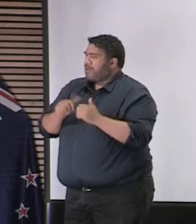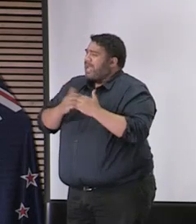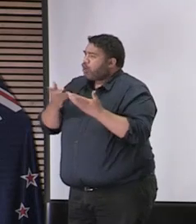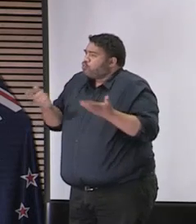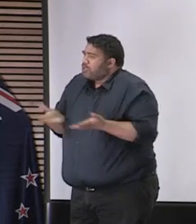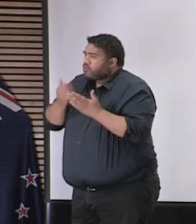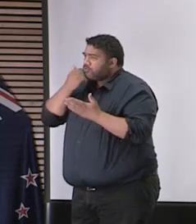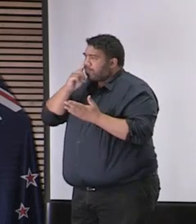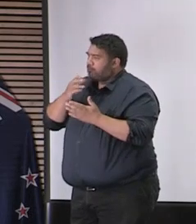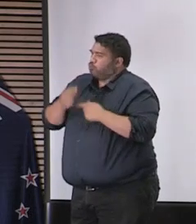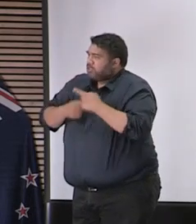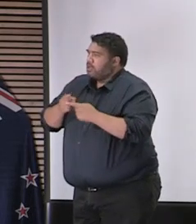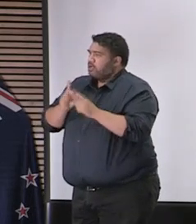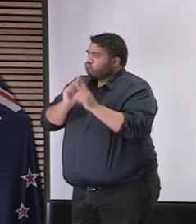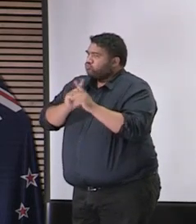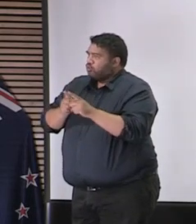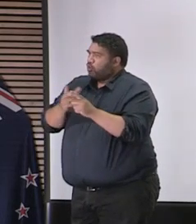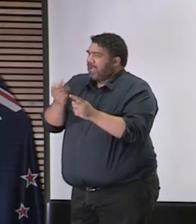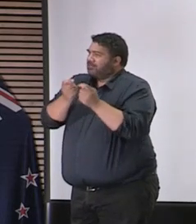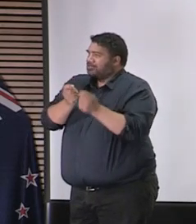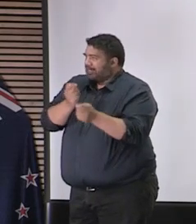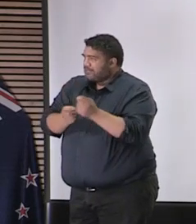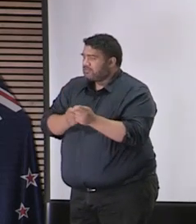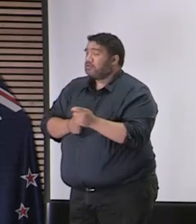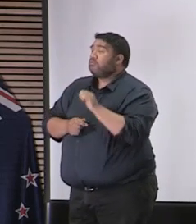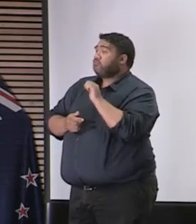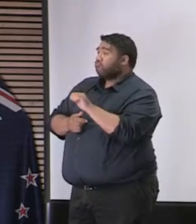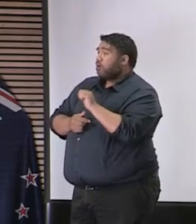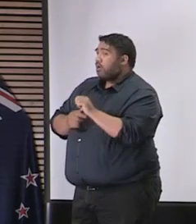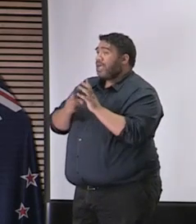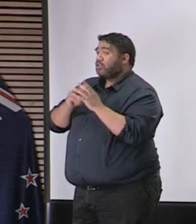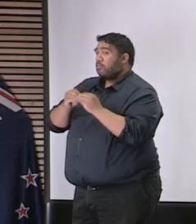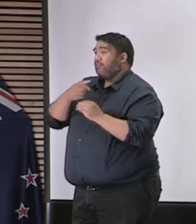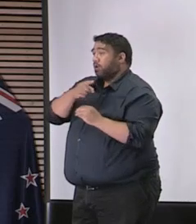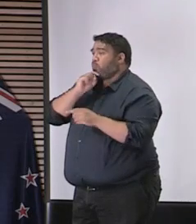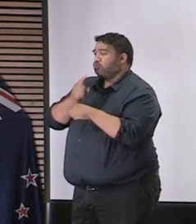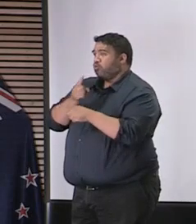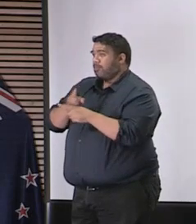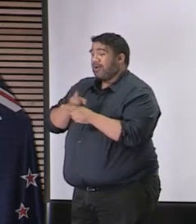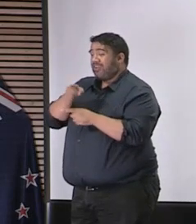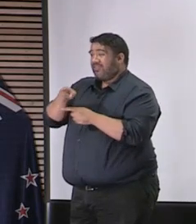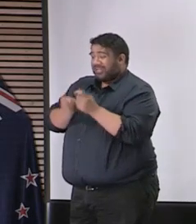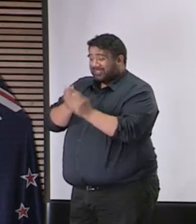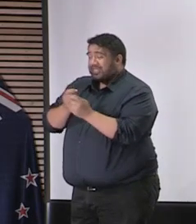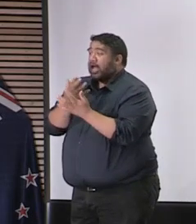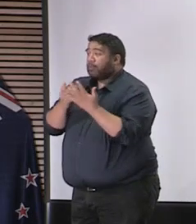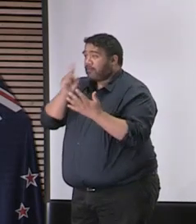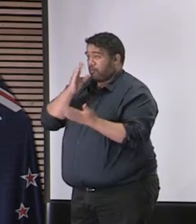Yes. What is the Government doing to keep encouraging Maori to test? PRIME MINISTER JACINDA What I think Dr